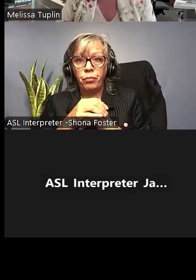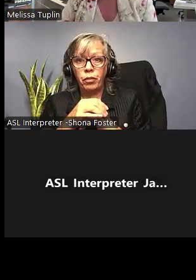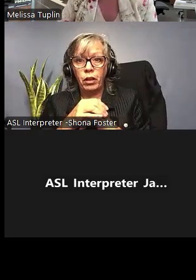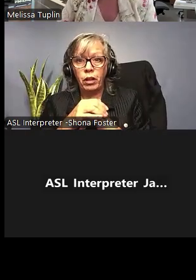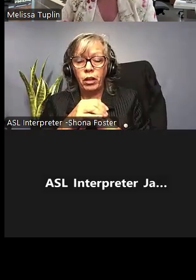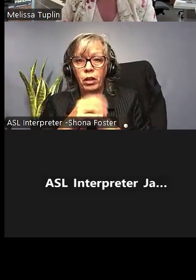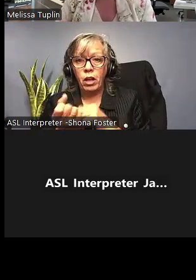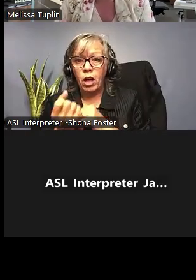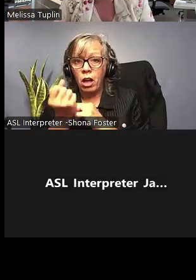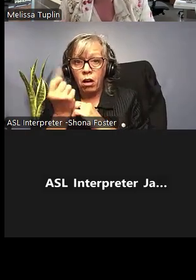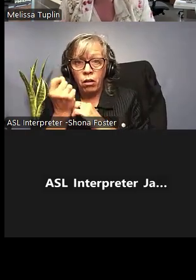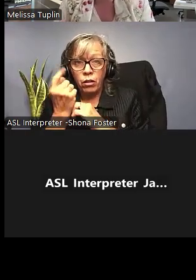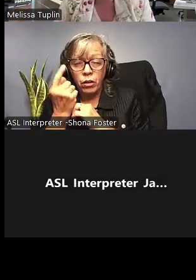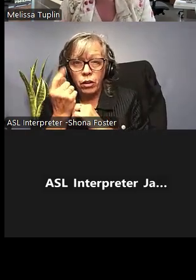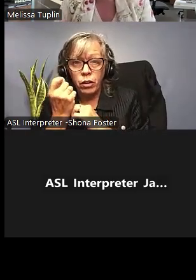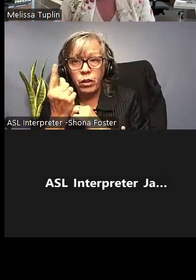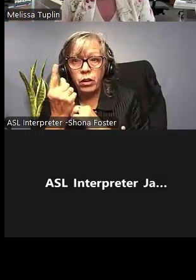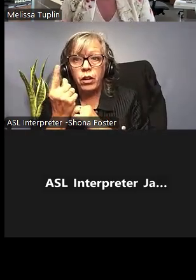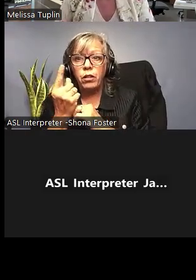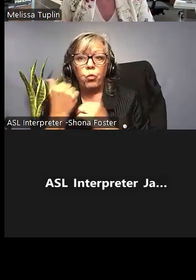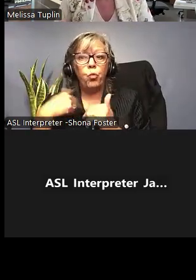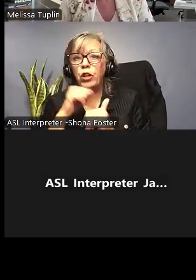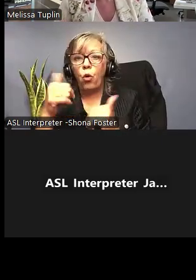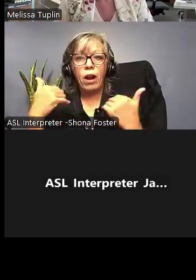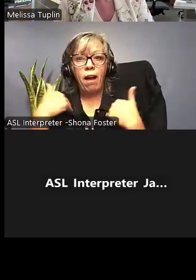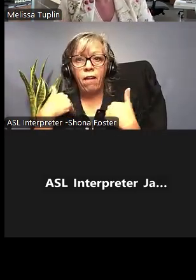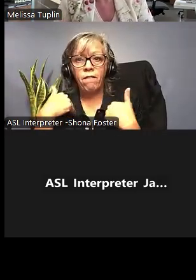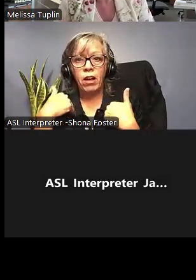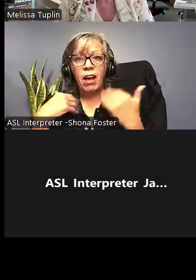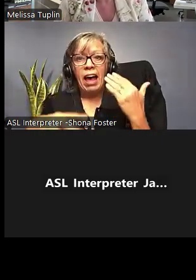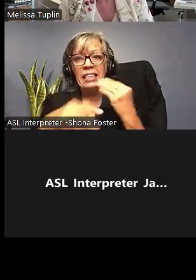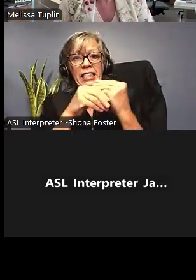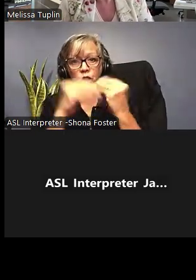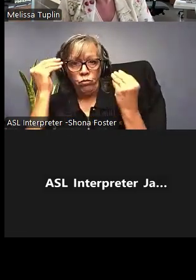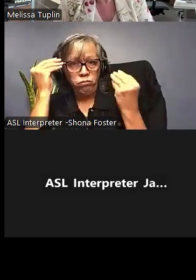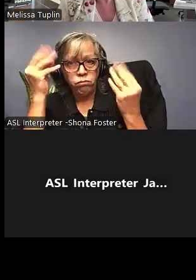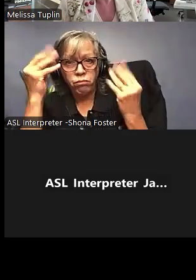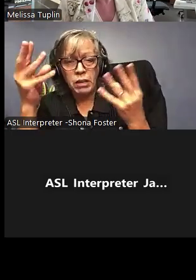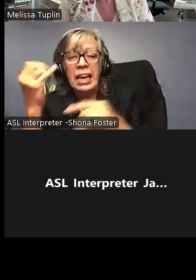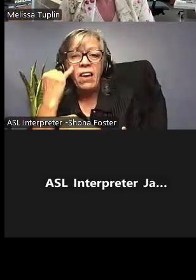case for either of these considerations. If you feel your organization fits into one of them,